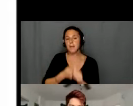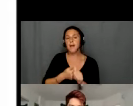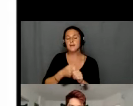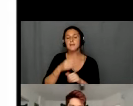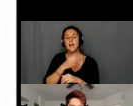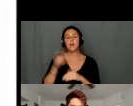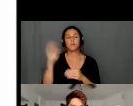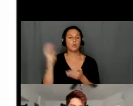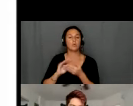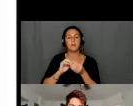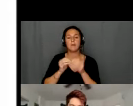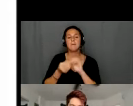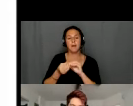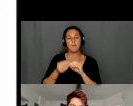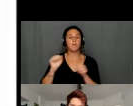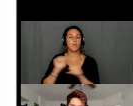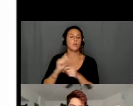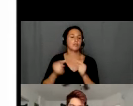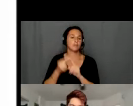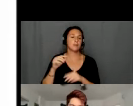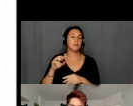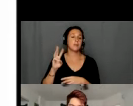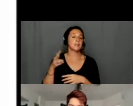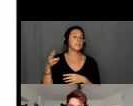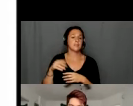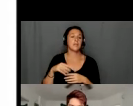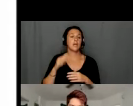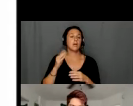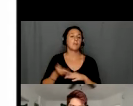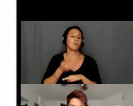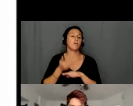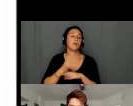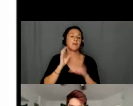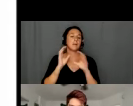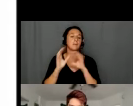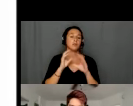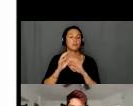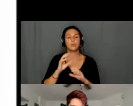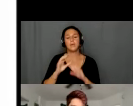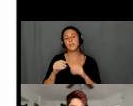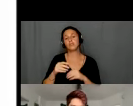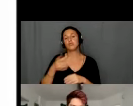And six, improving communications on drinking water with an educational